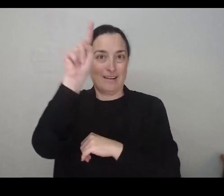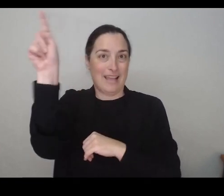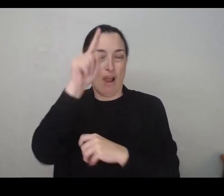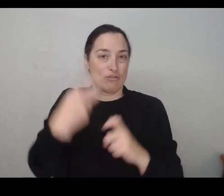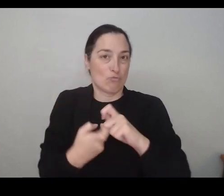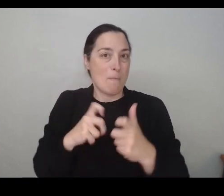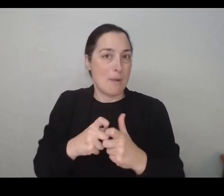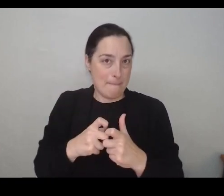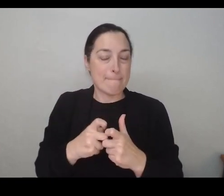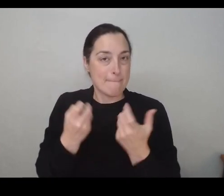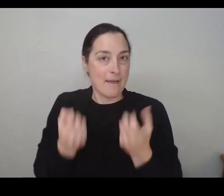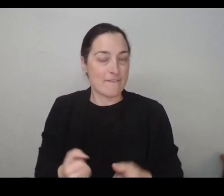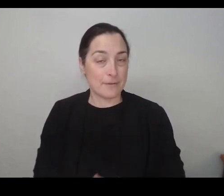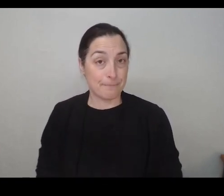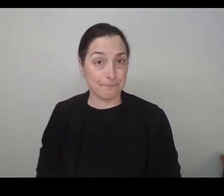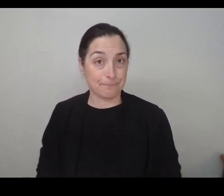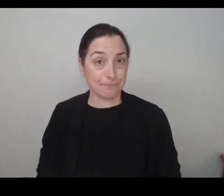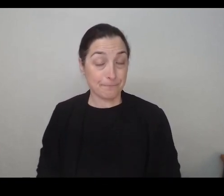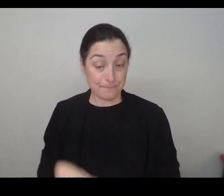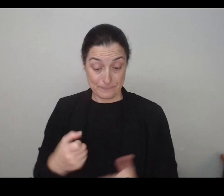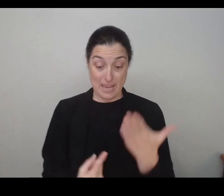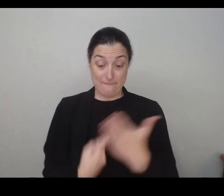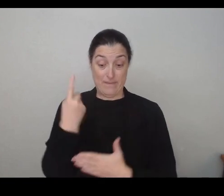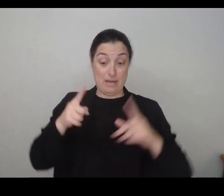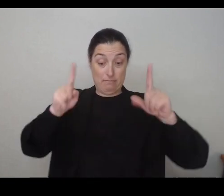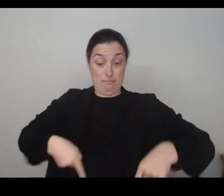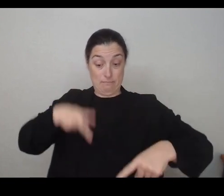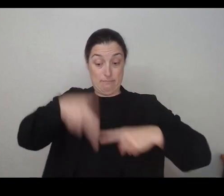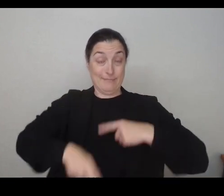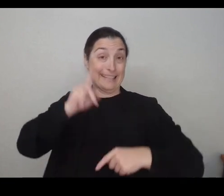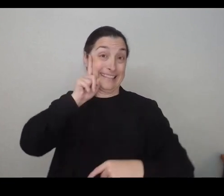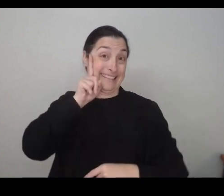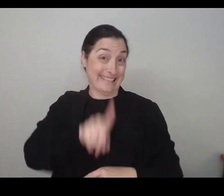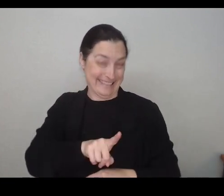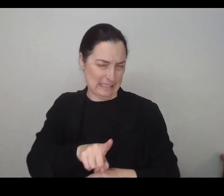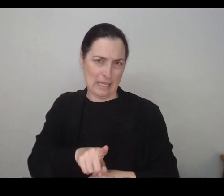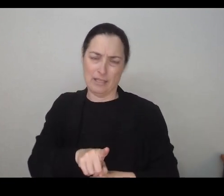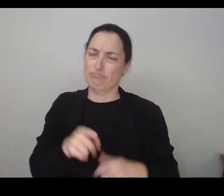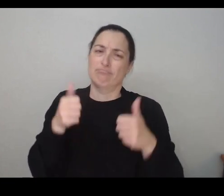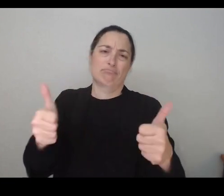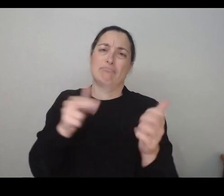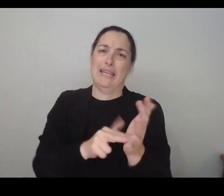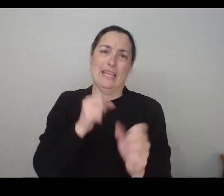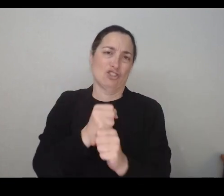since the opening of this event yesterday, variantly orchestrated by the NGA, that I thank for that,